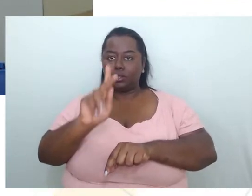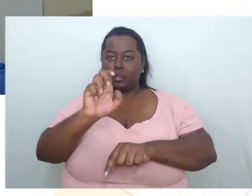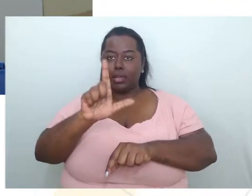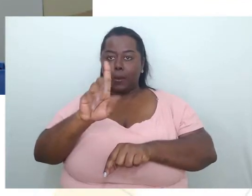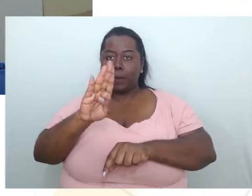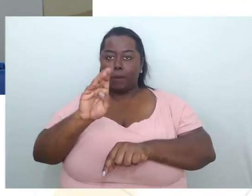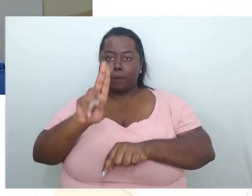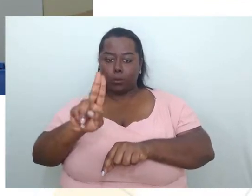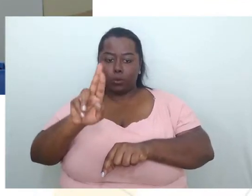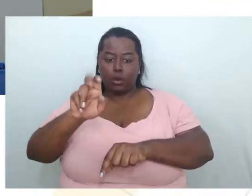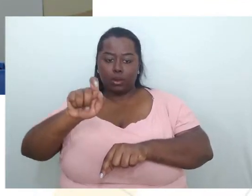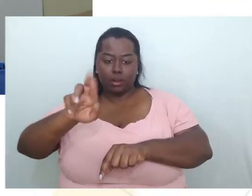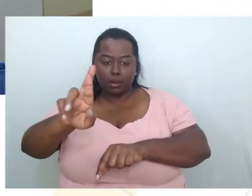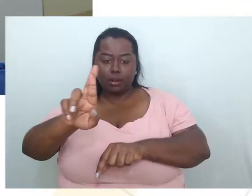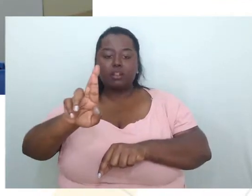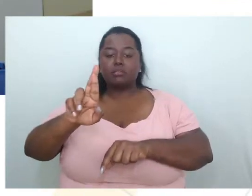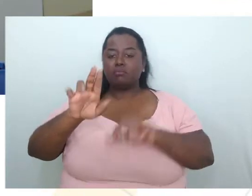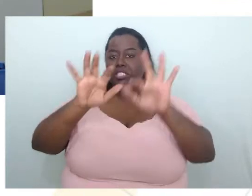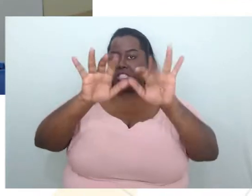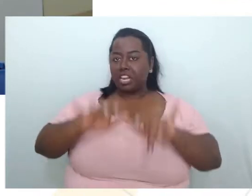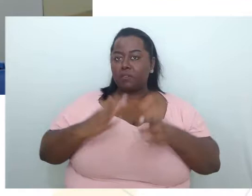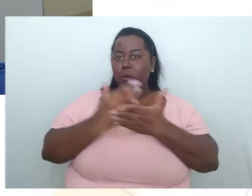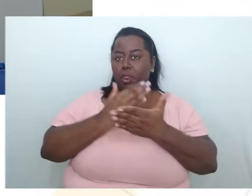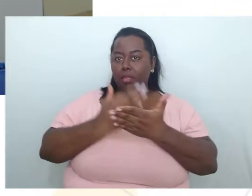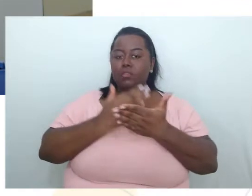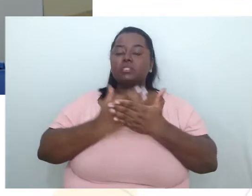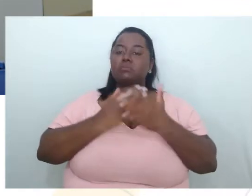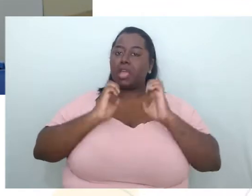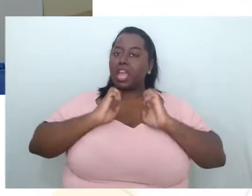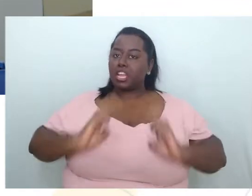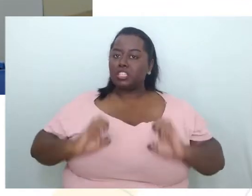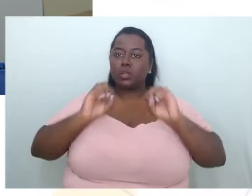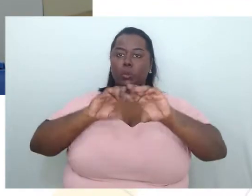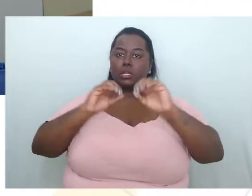ethics in higher education values-driven leaders for the future,